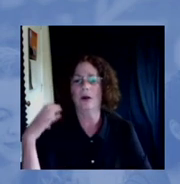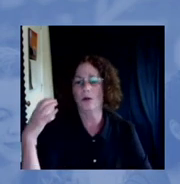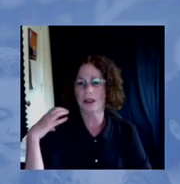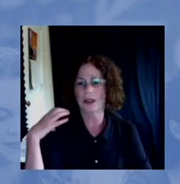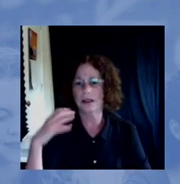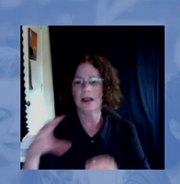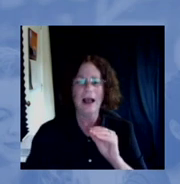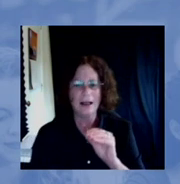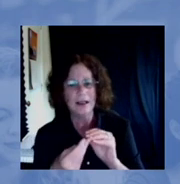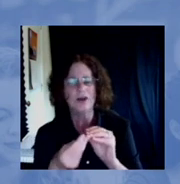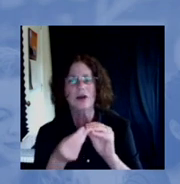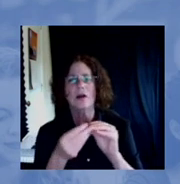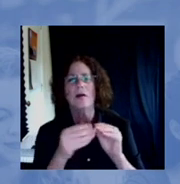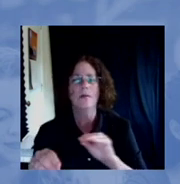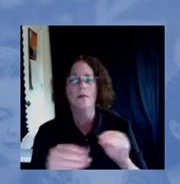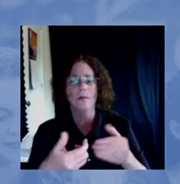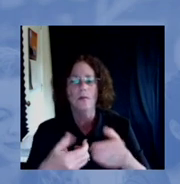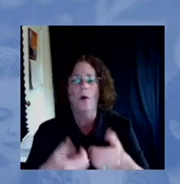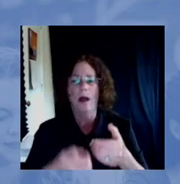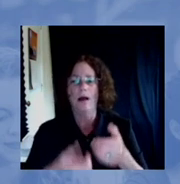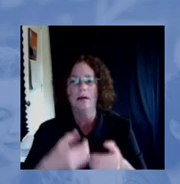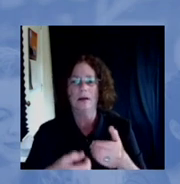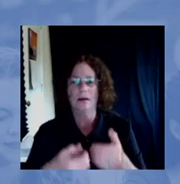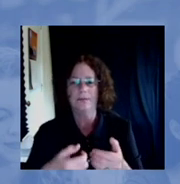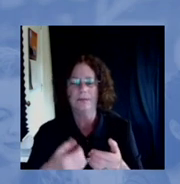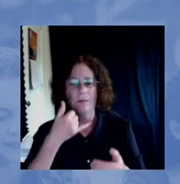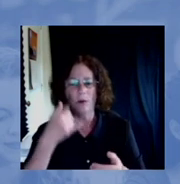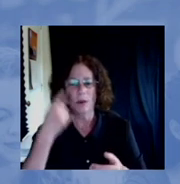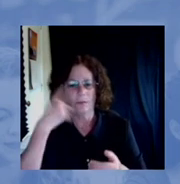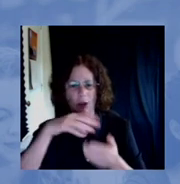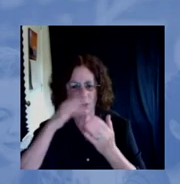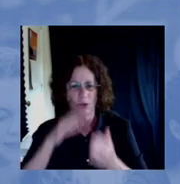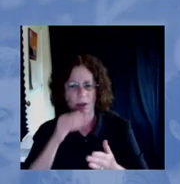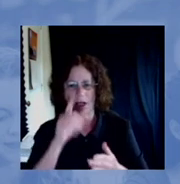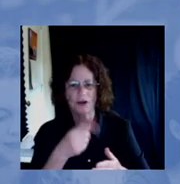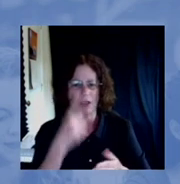MOBILE DEVICES FOR STUDENTS NOT JUST FOR THE YEAR THAT WE CONCLUDED BUT FOR LONG HALL.